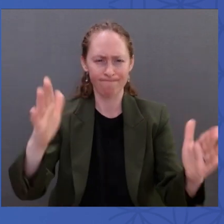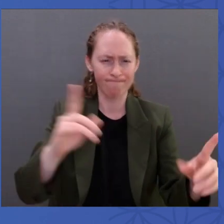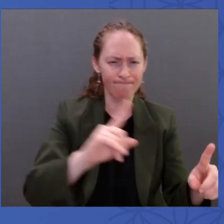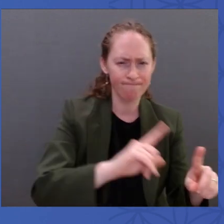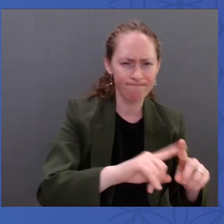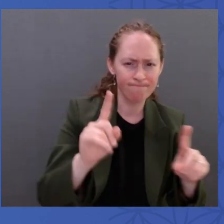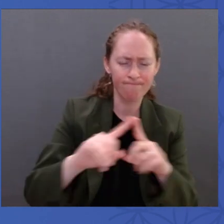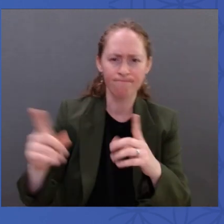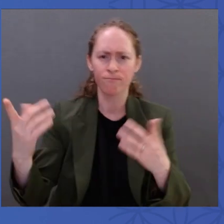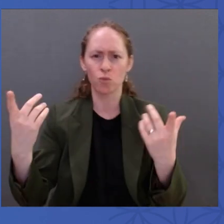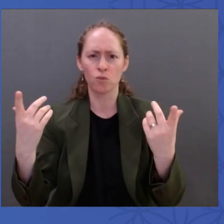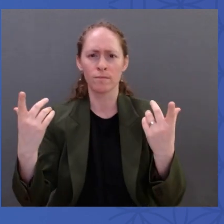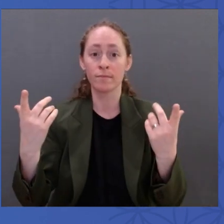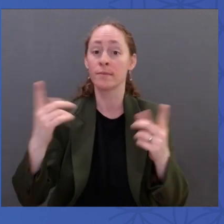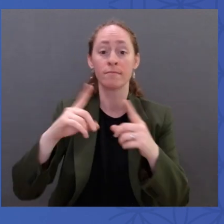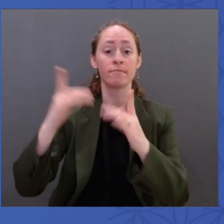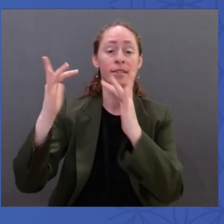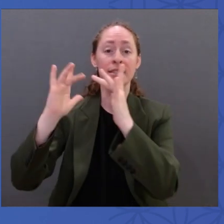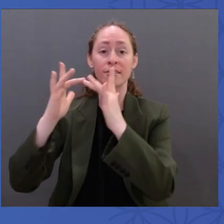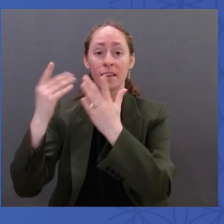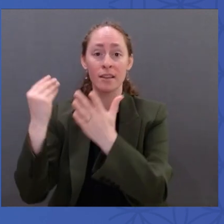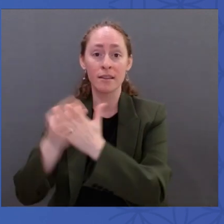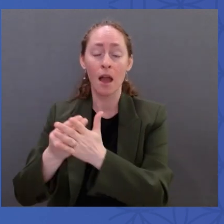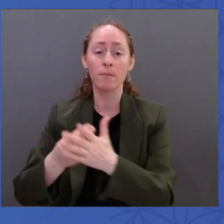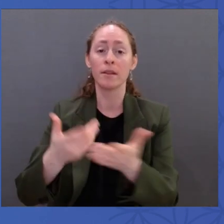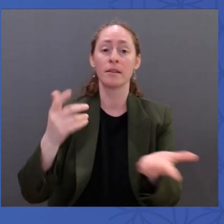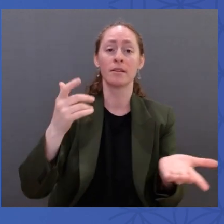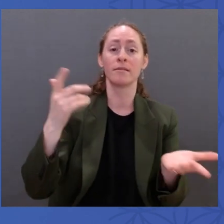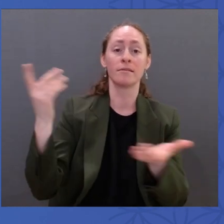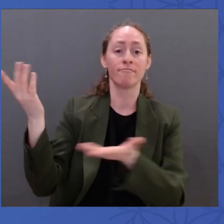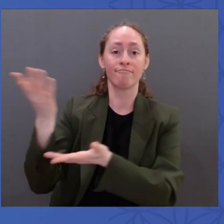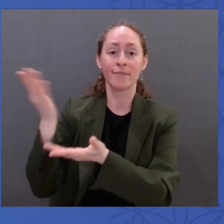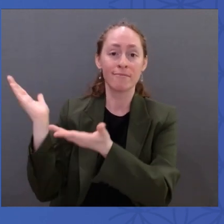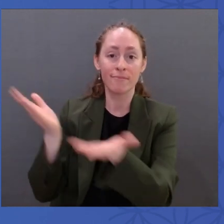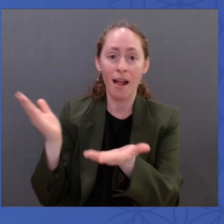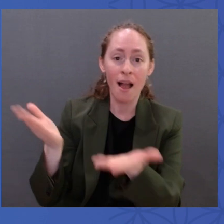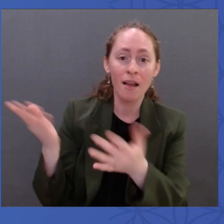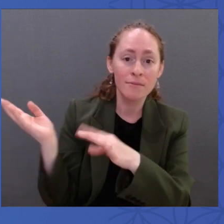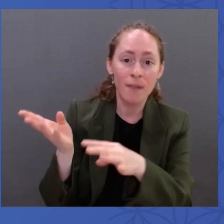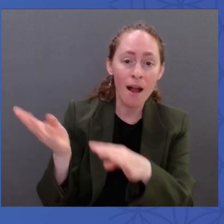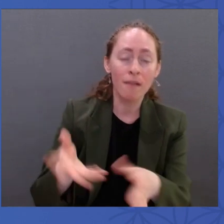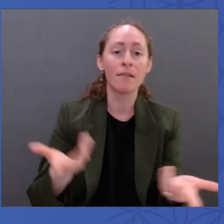and environmental protection. We believe the framework can be a platform for us